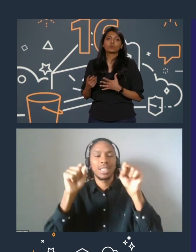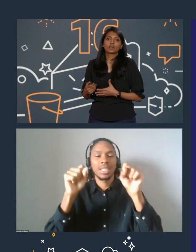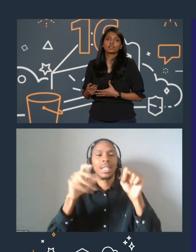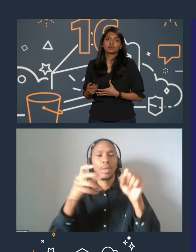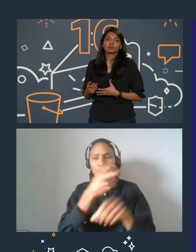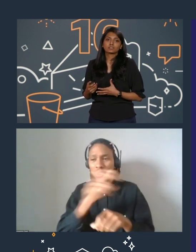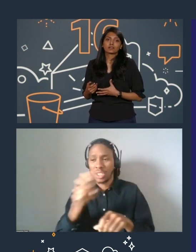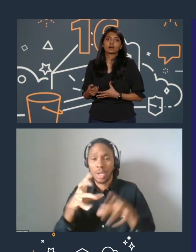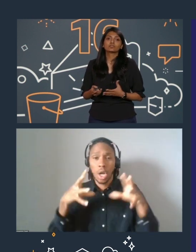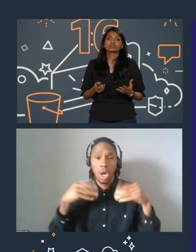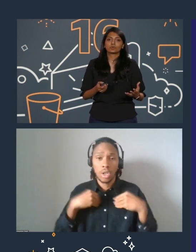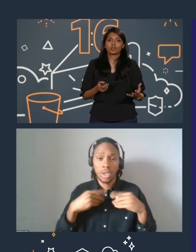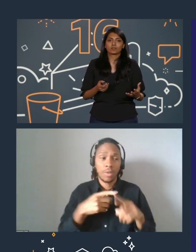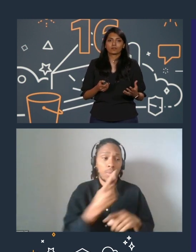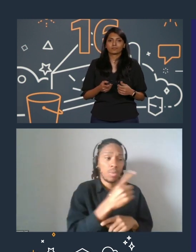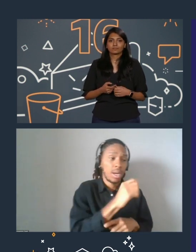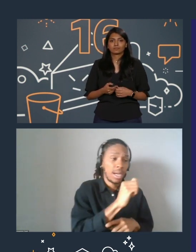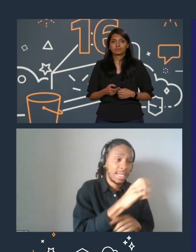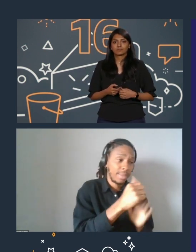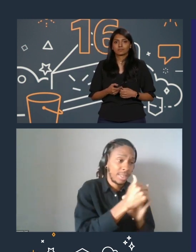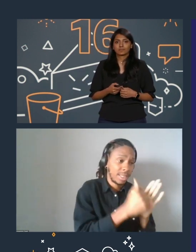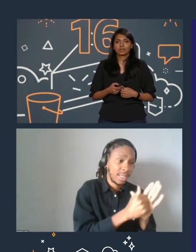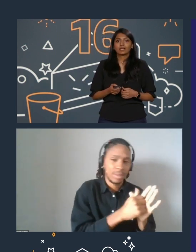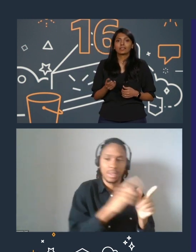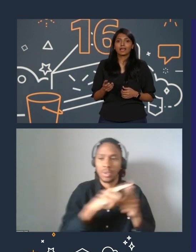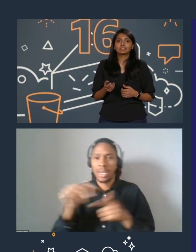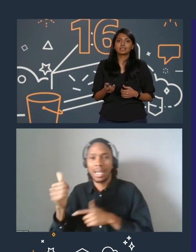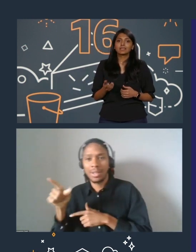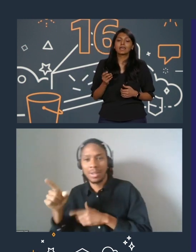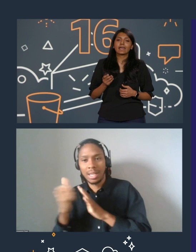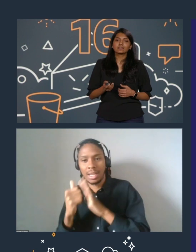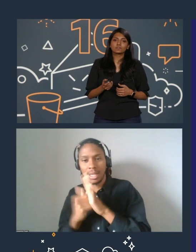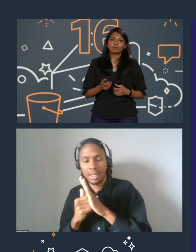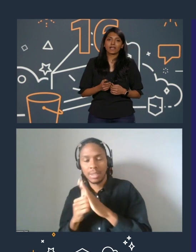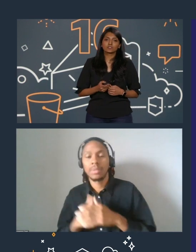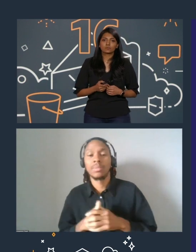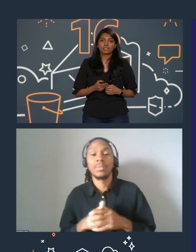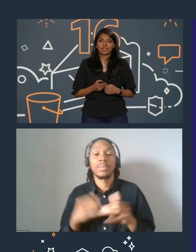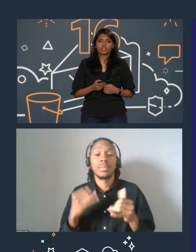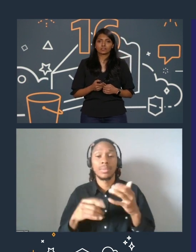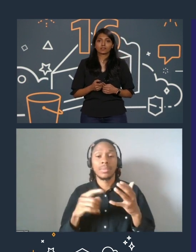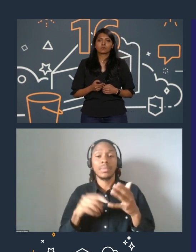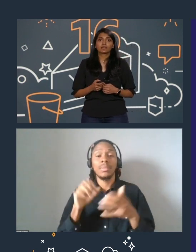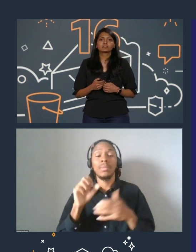AWS account to another. Lastly, S3 batch replication combines the best